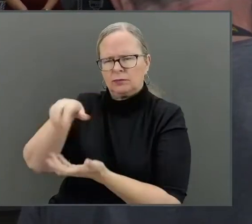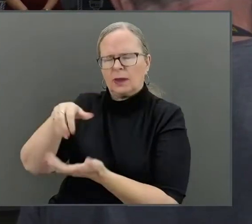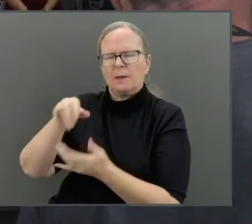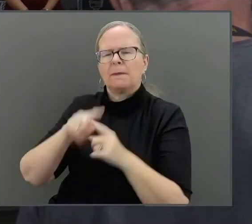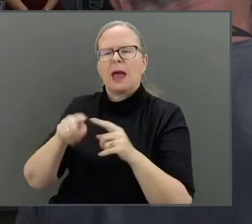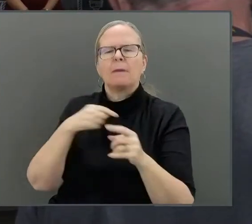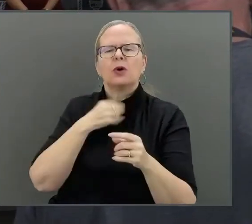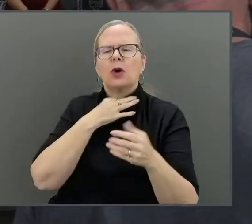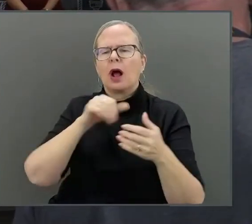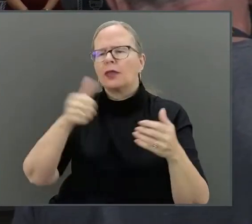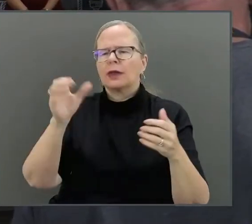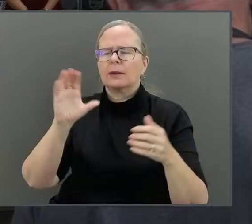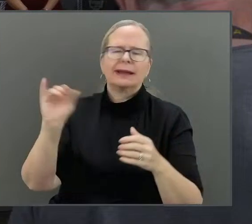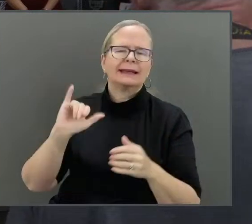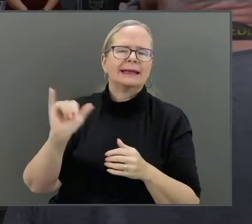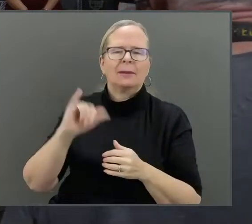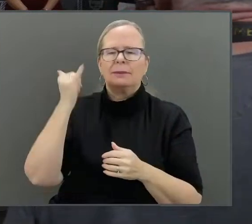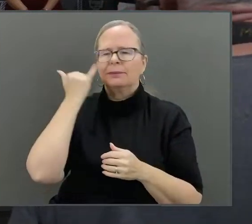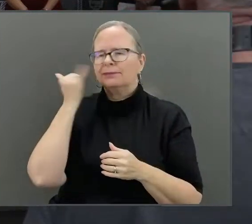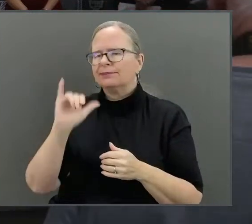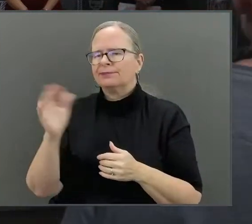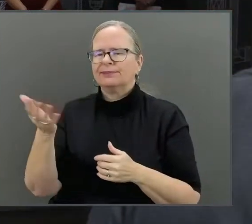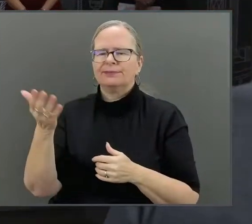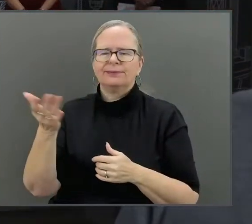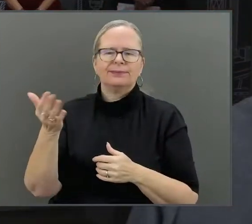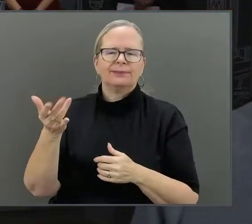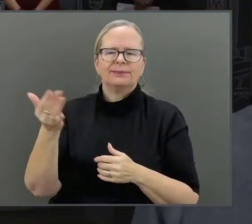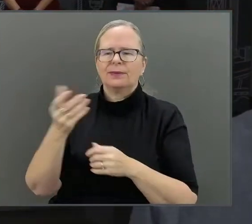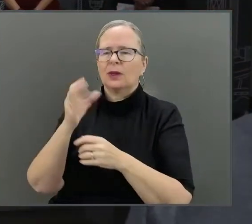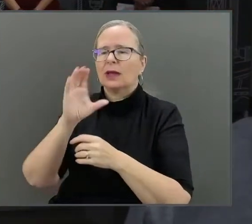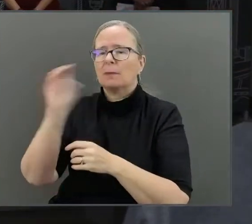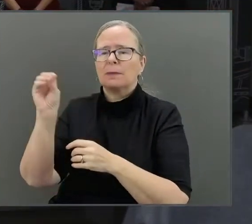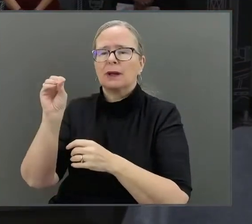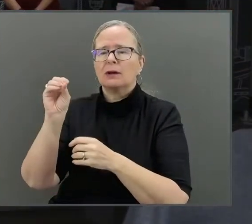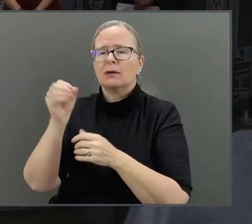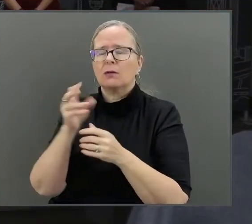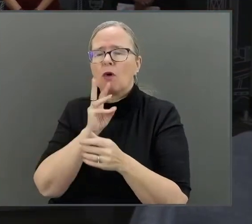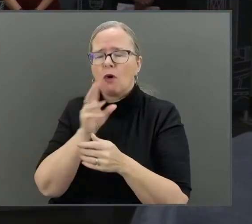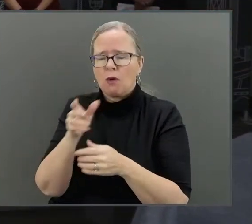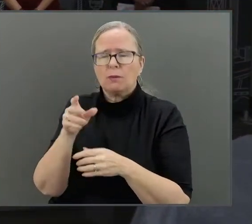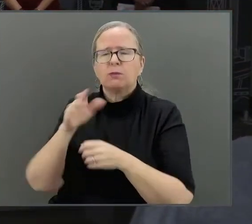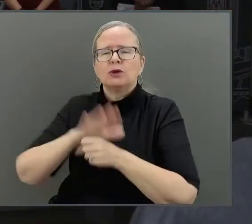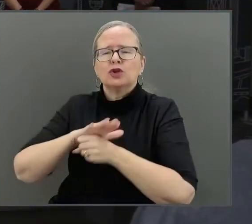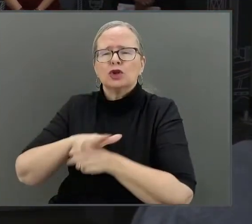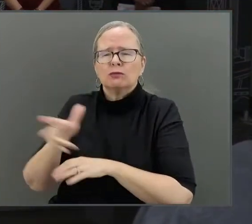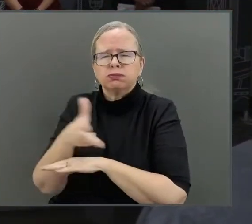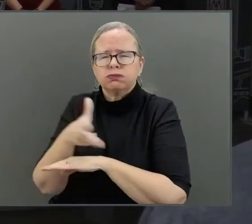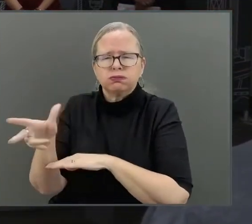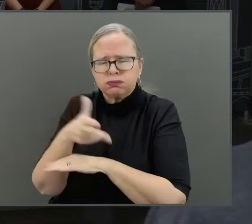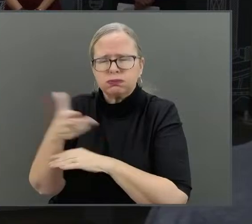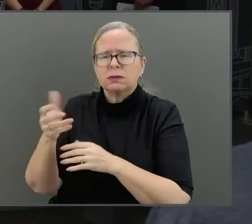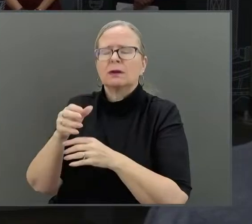will be the parameters for which industry which businesses will be allowed to apply to uh to pick